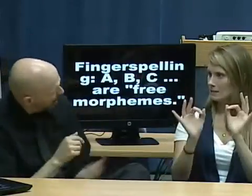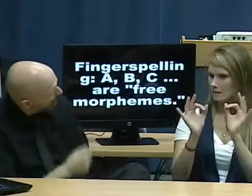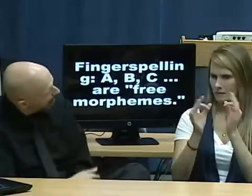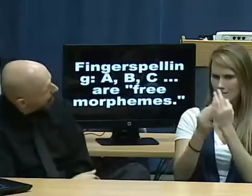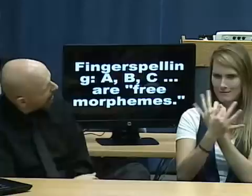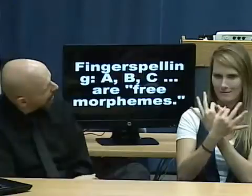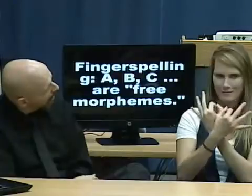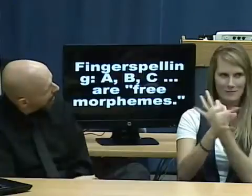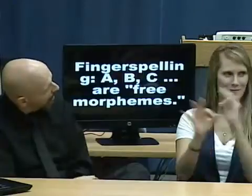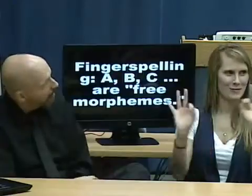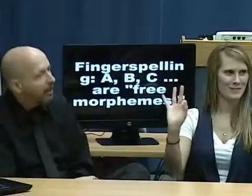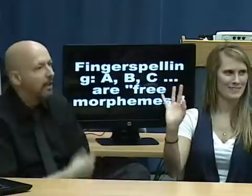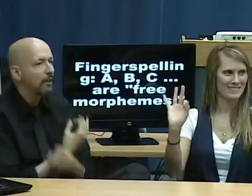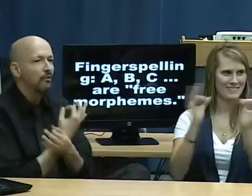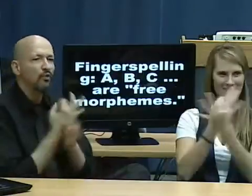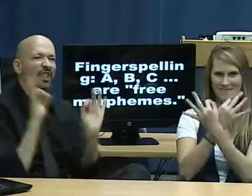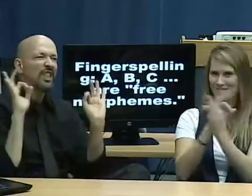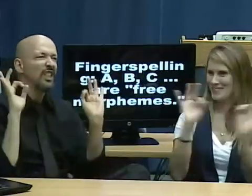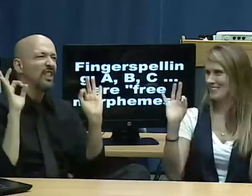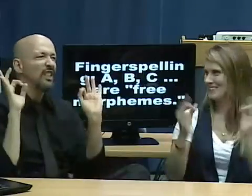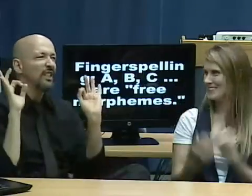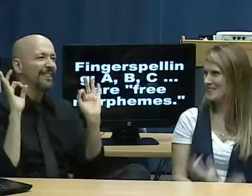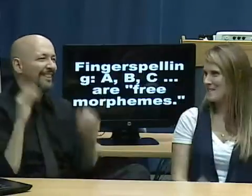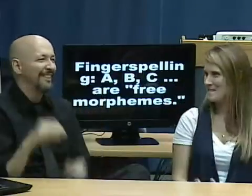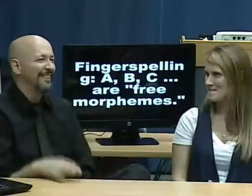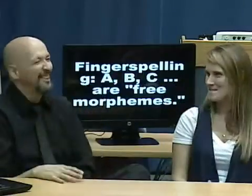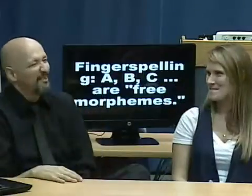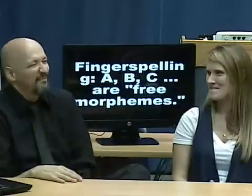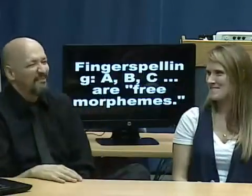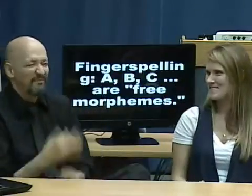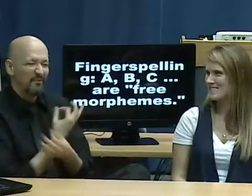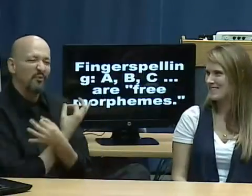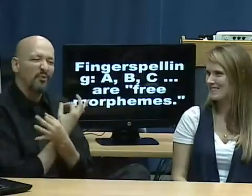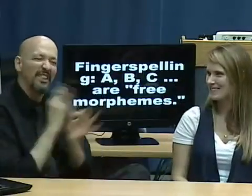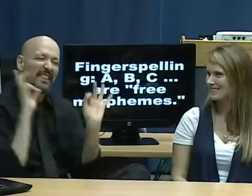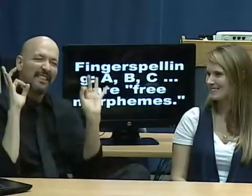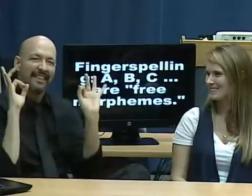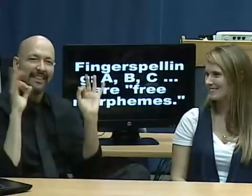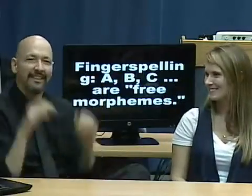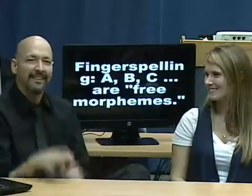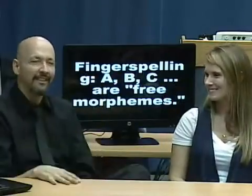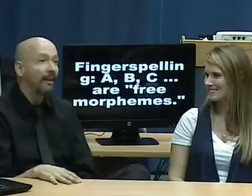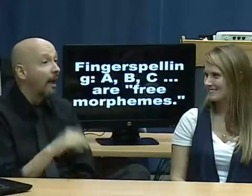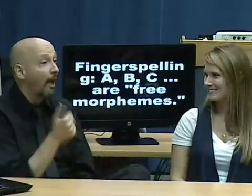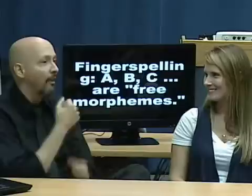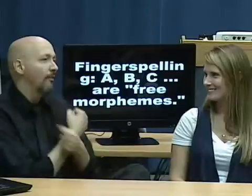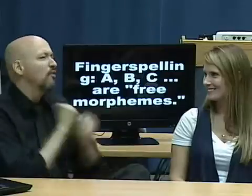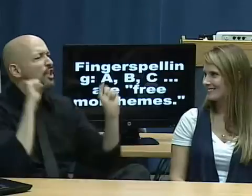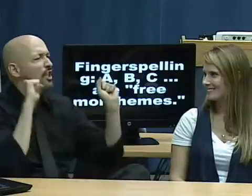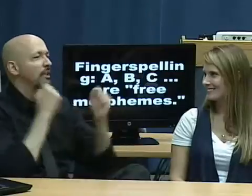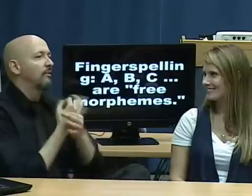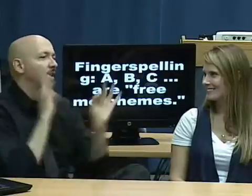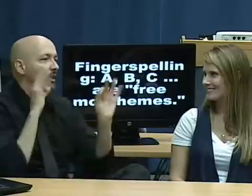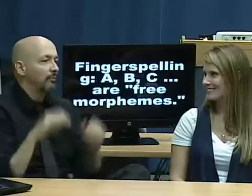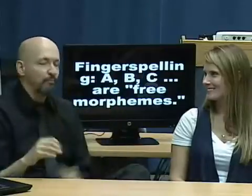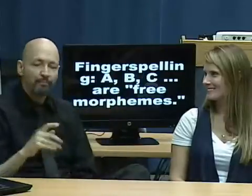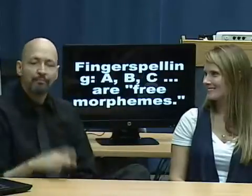Free. Or signed like this. "Free" or "free."